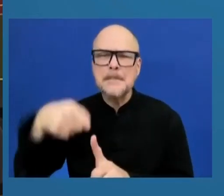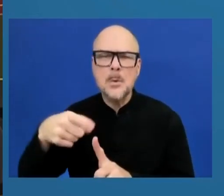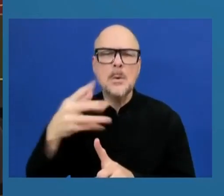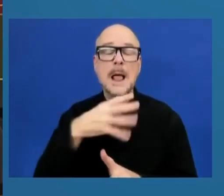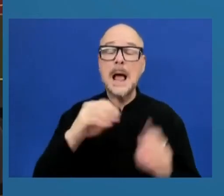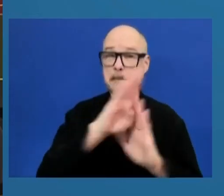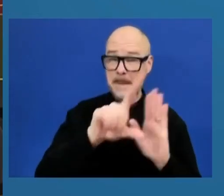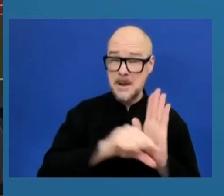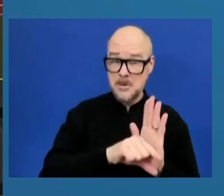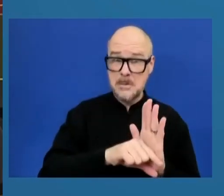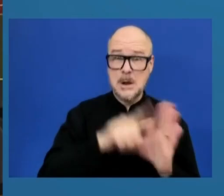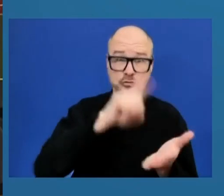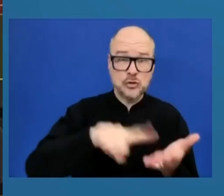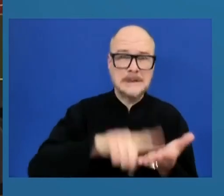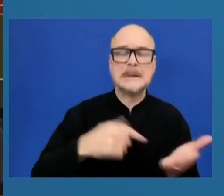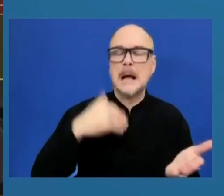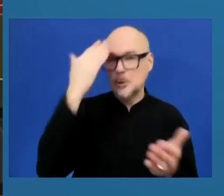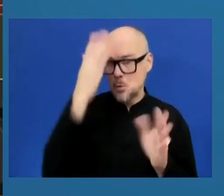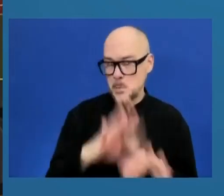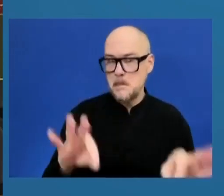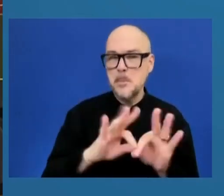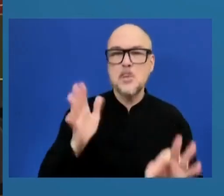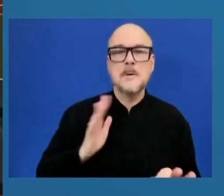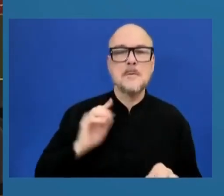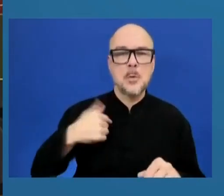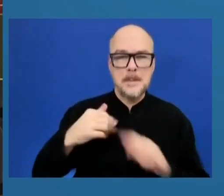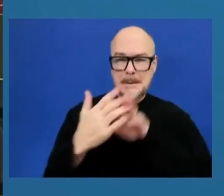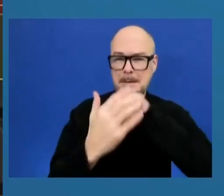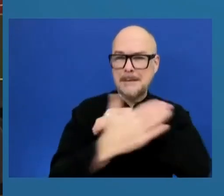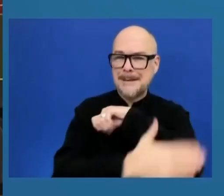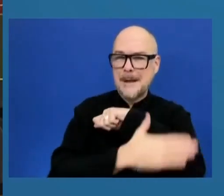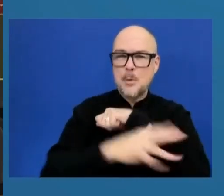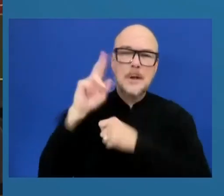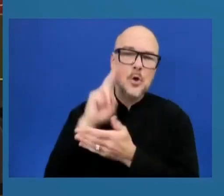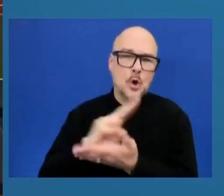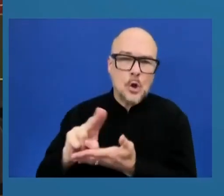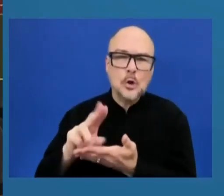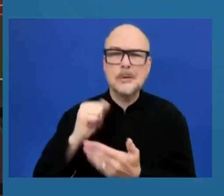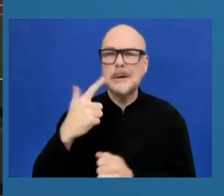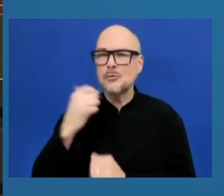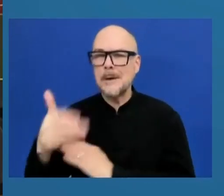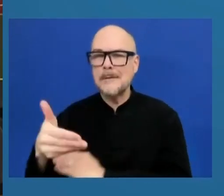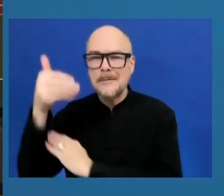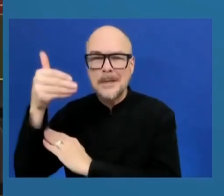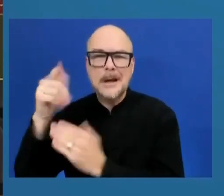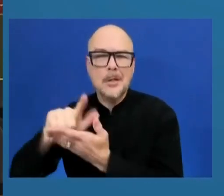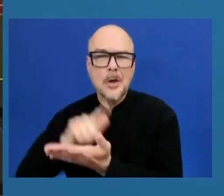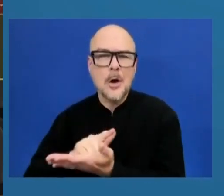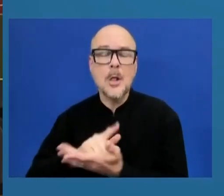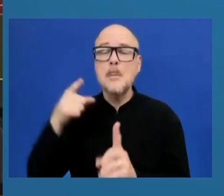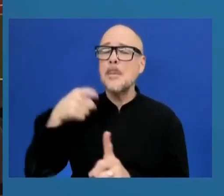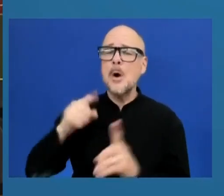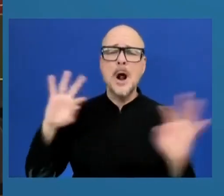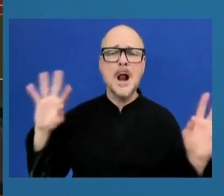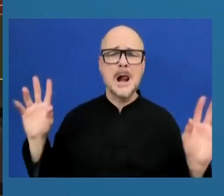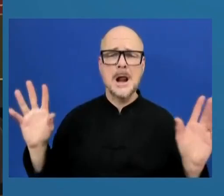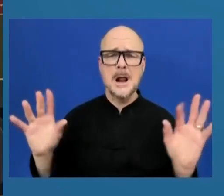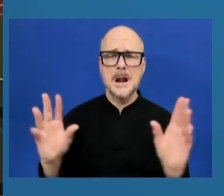I know how important the background checks are and the red flag laws and everything else the cumulative effect is that we are. If not the safest,